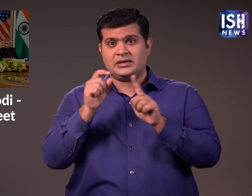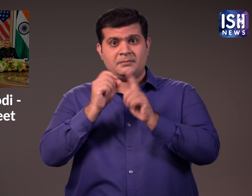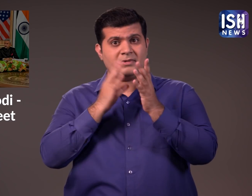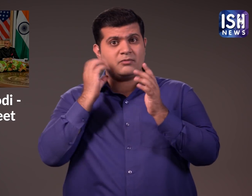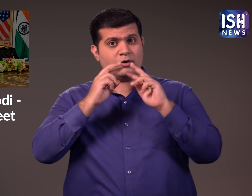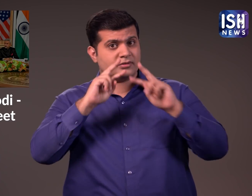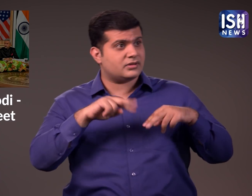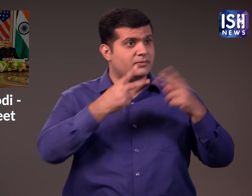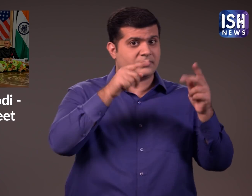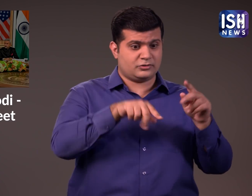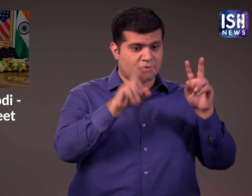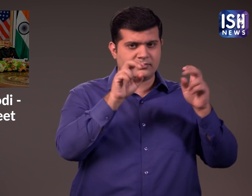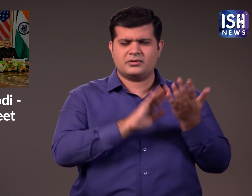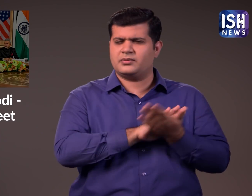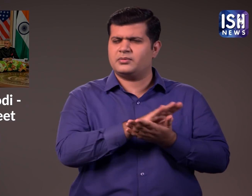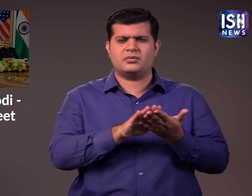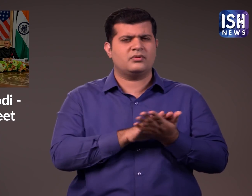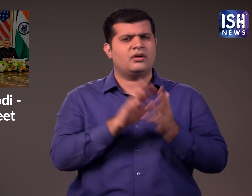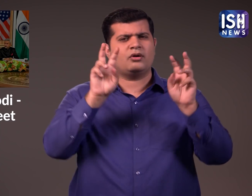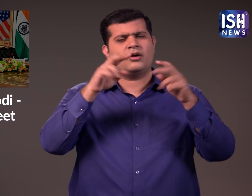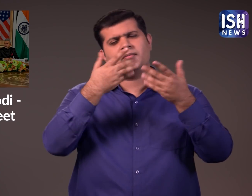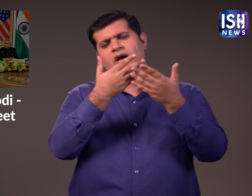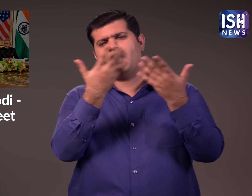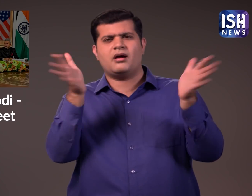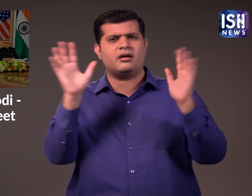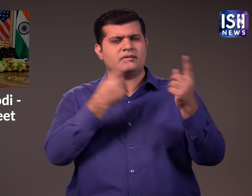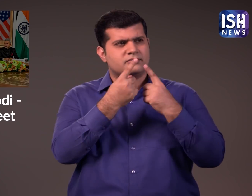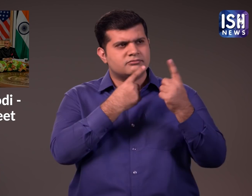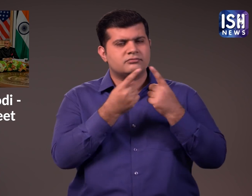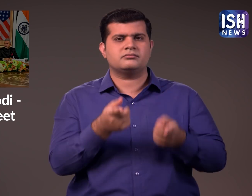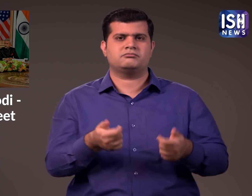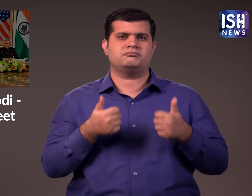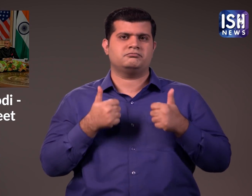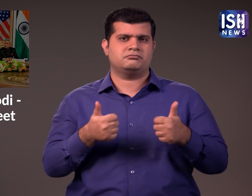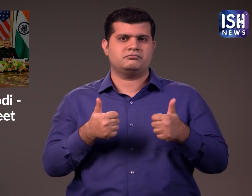Modi did not give any concrete response on the same and other talks were discussed.